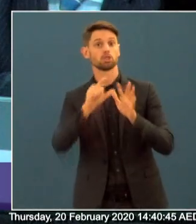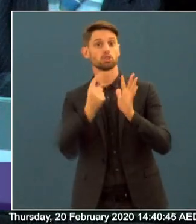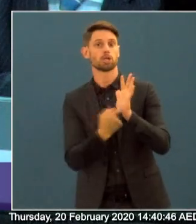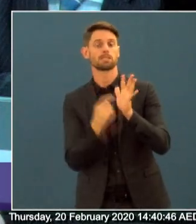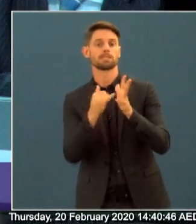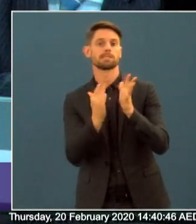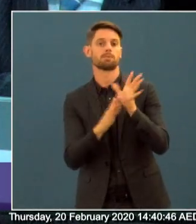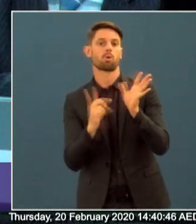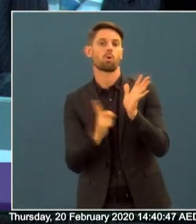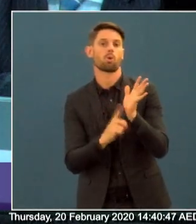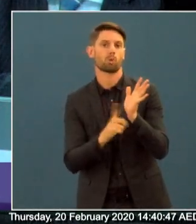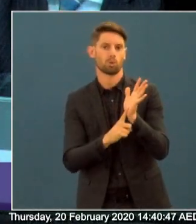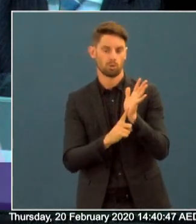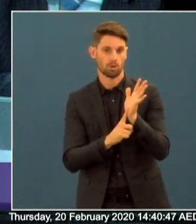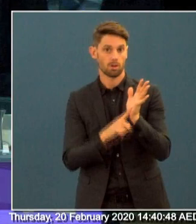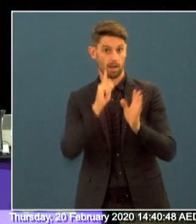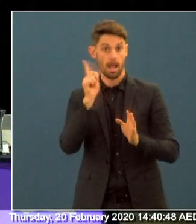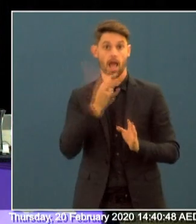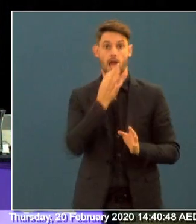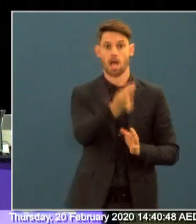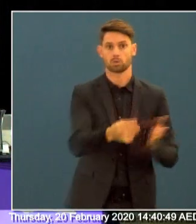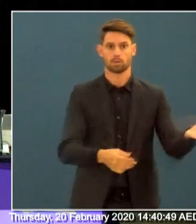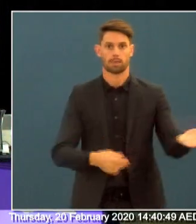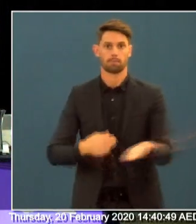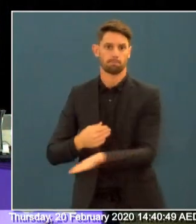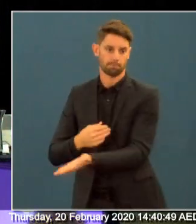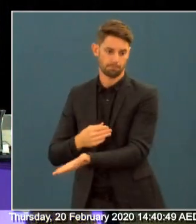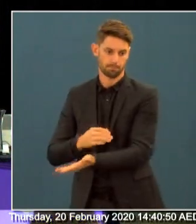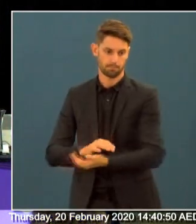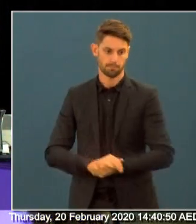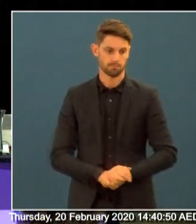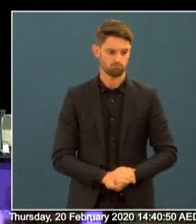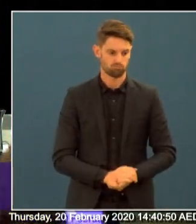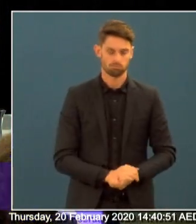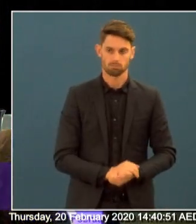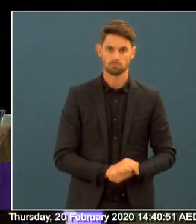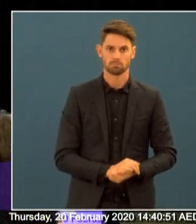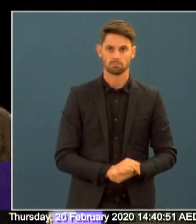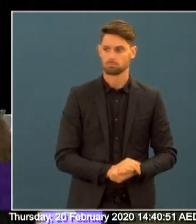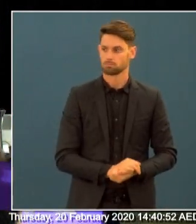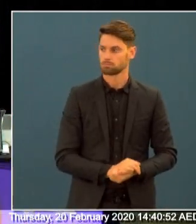And Ms Wright will be taking Dr Small's evidence. So we might just need to do a slight reassemble at the bar table.